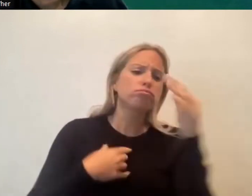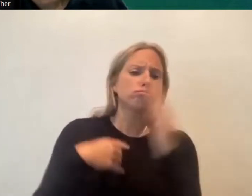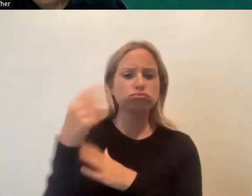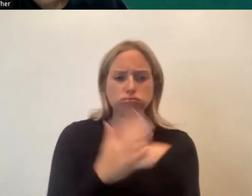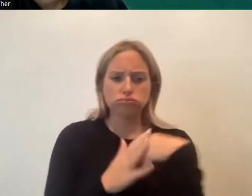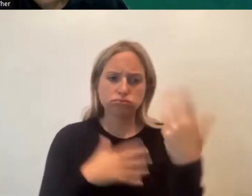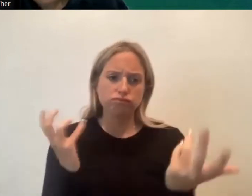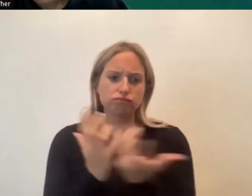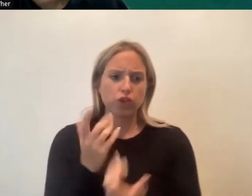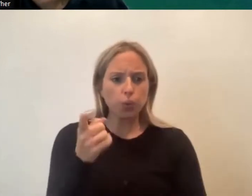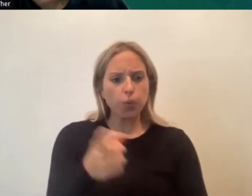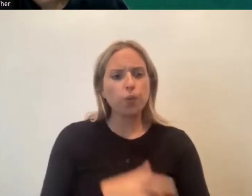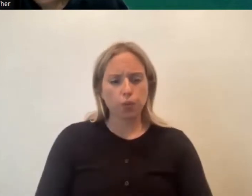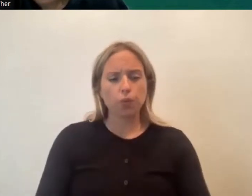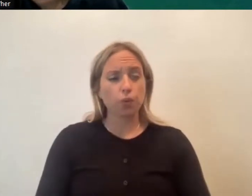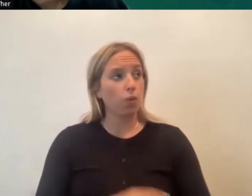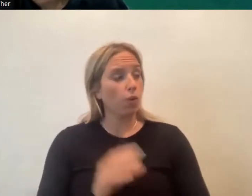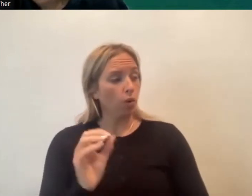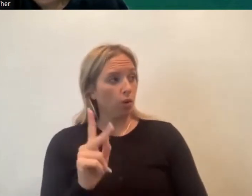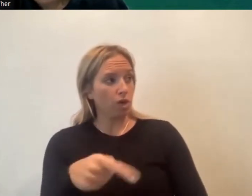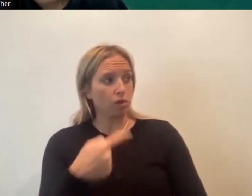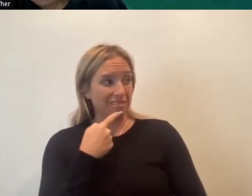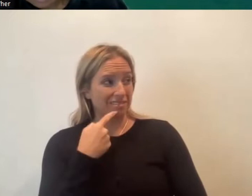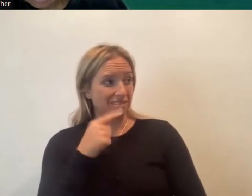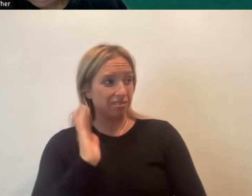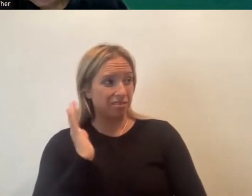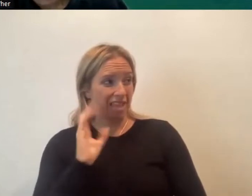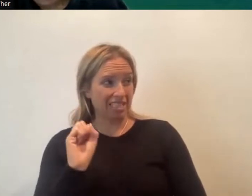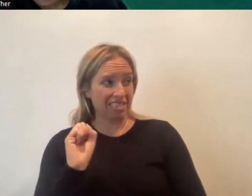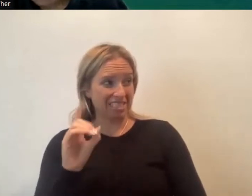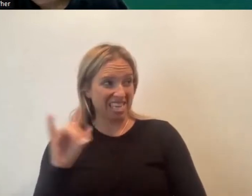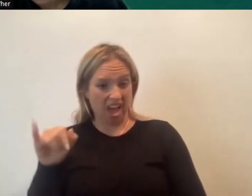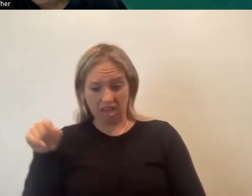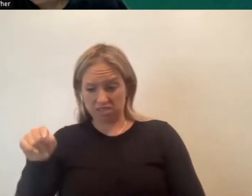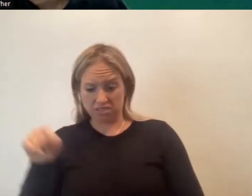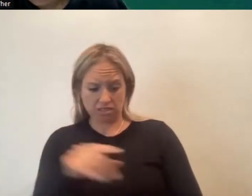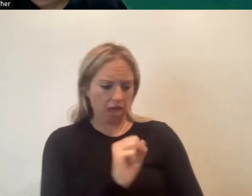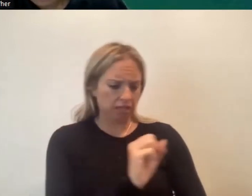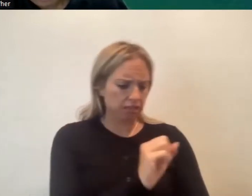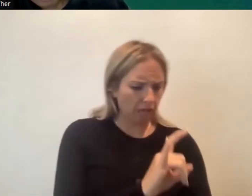And so you mentioned SSDI, SSI, we talked a little about that.